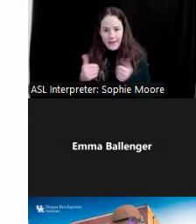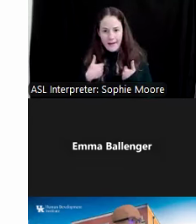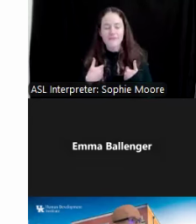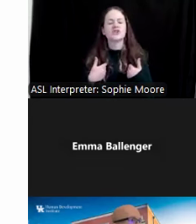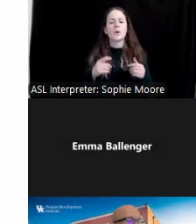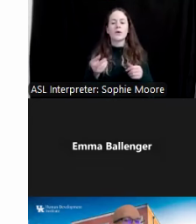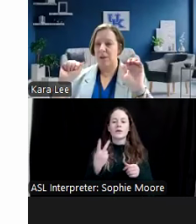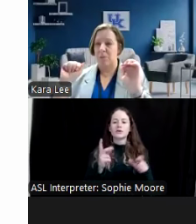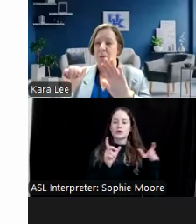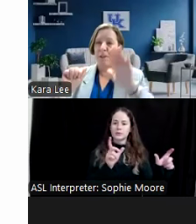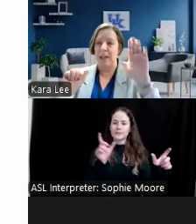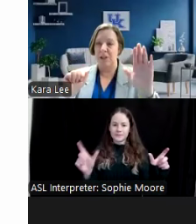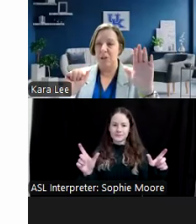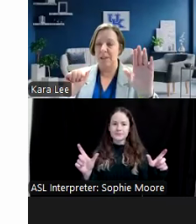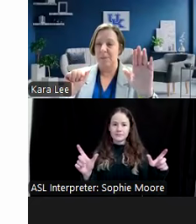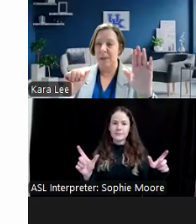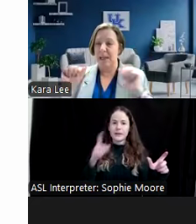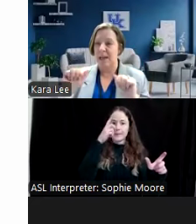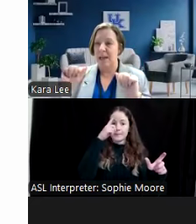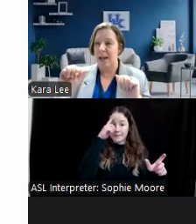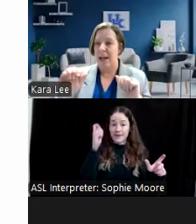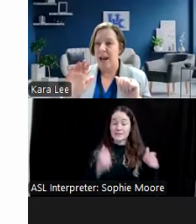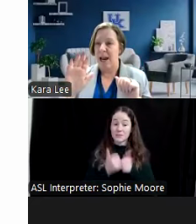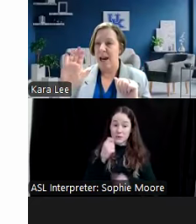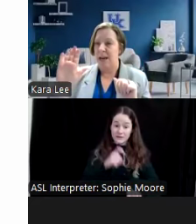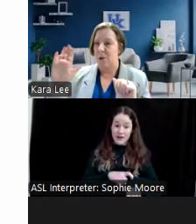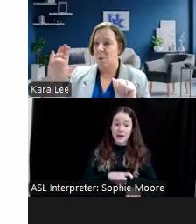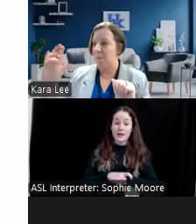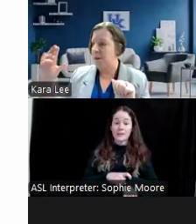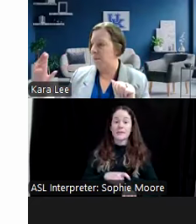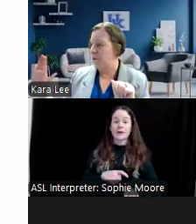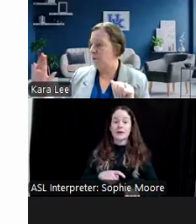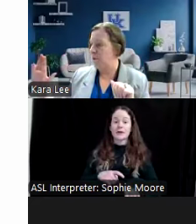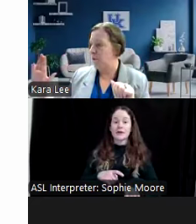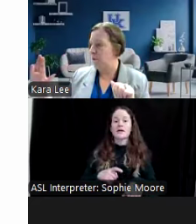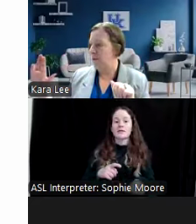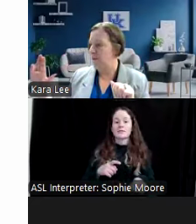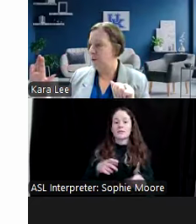opportunities are available for people with intellectual disability and or people with mobility issues. And